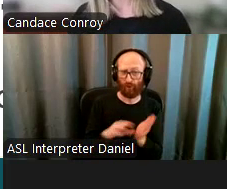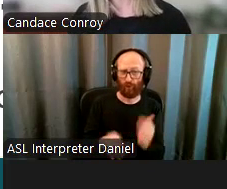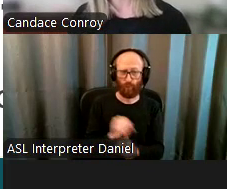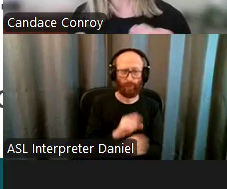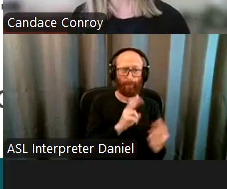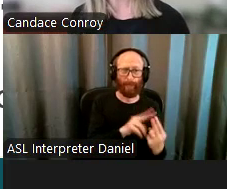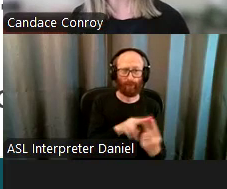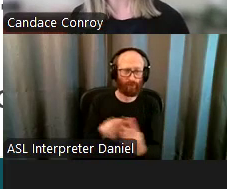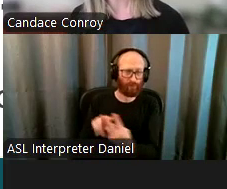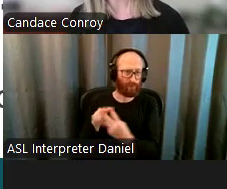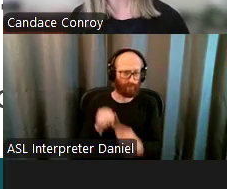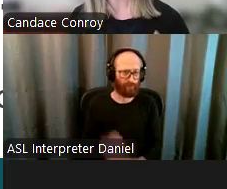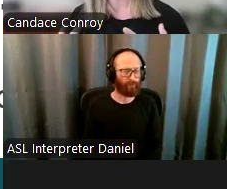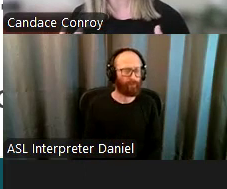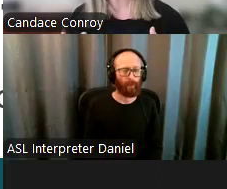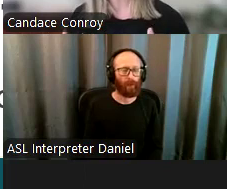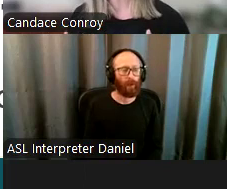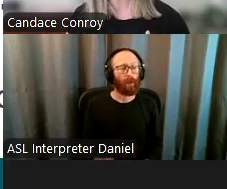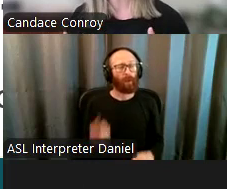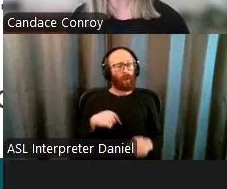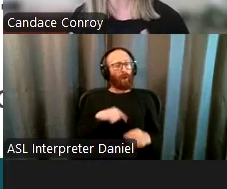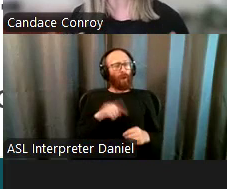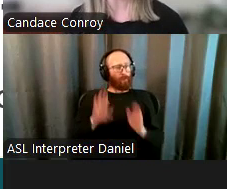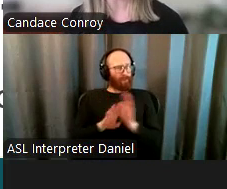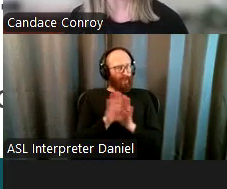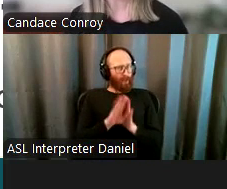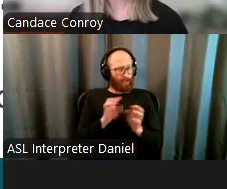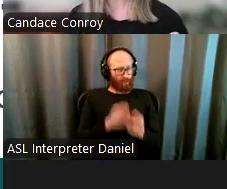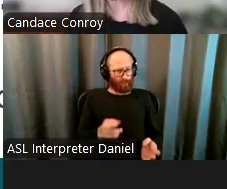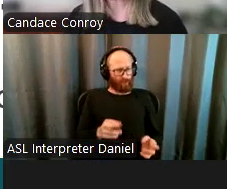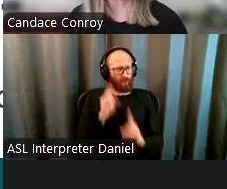when we went to develop these resources, our goal was really to support our teachers. They are doing